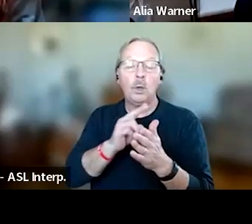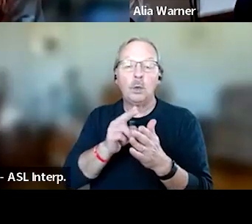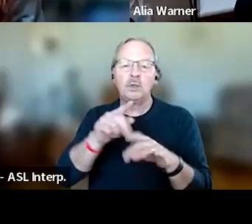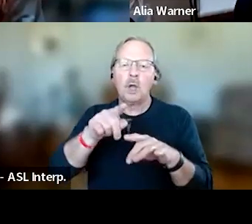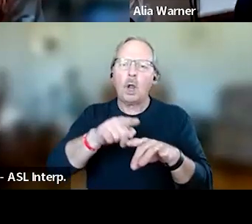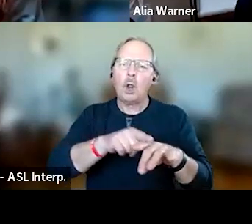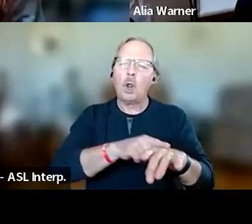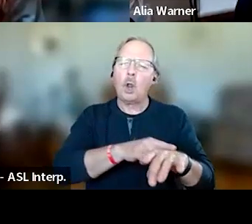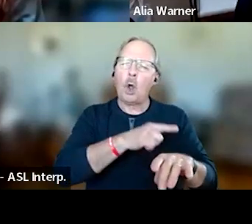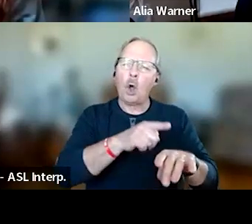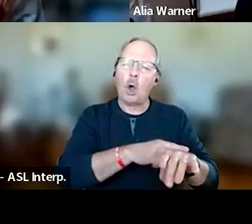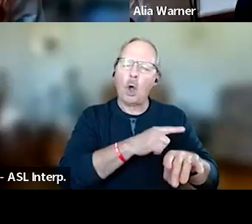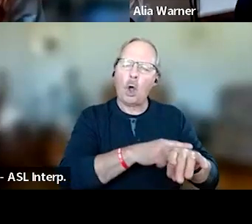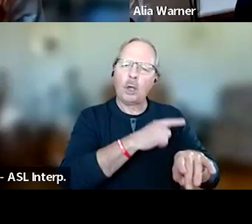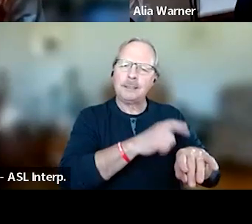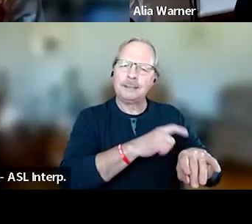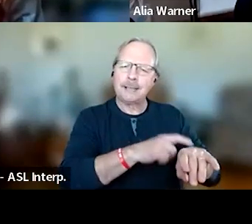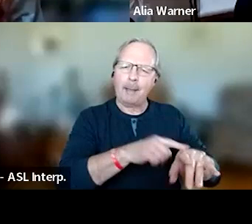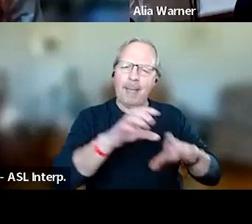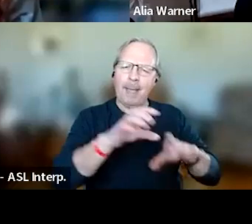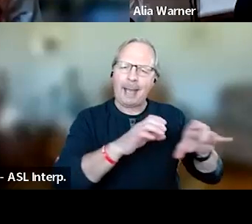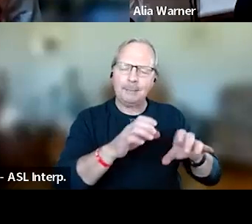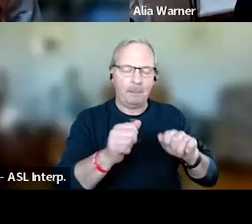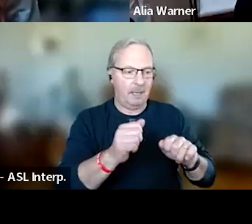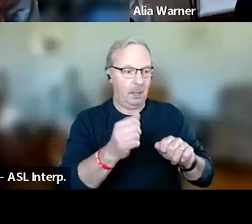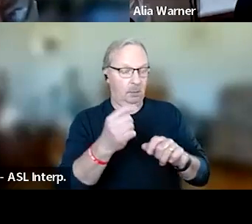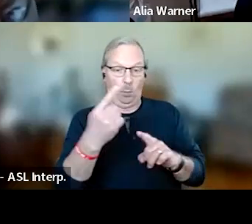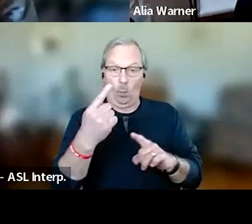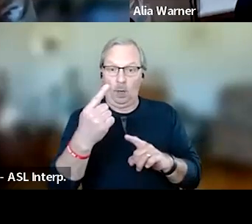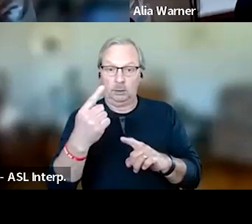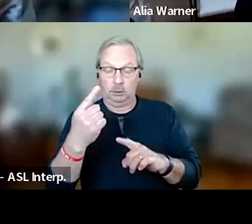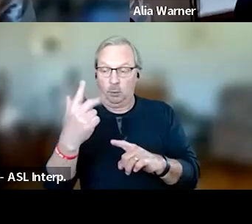of medications that last for 1, 3, 6 months and for some people that's a really helpful